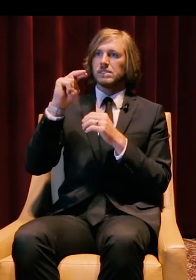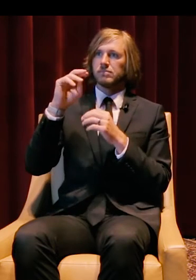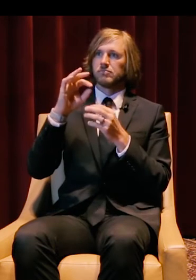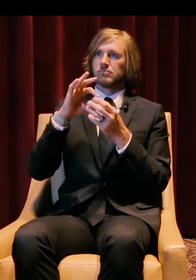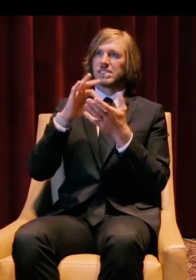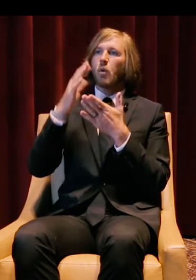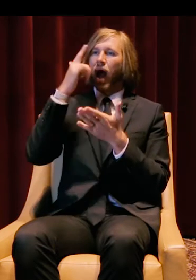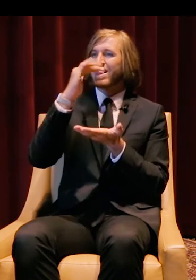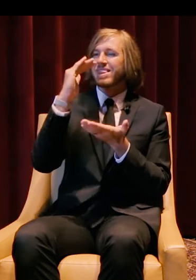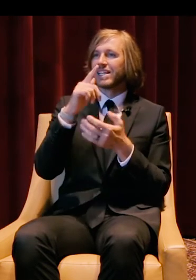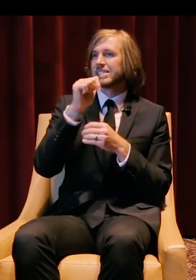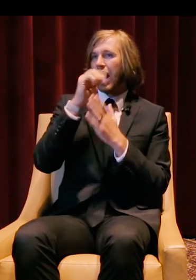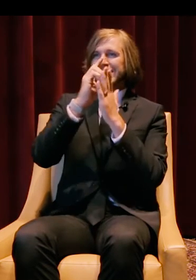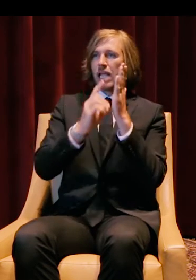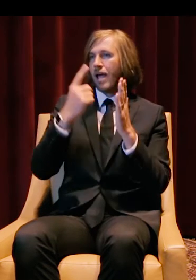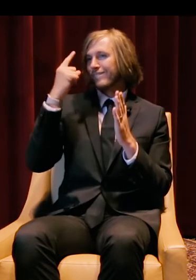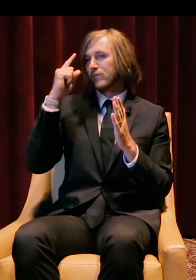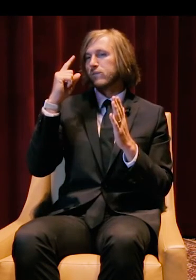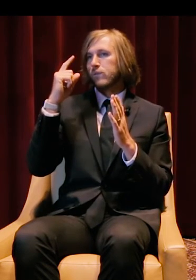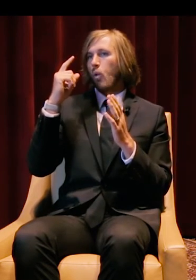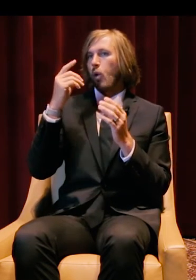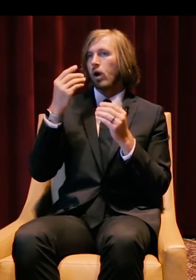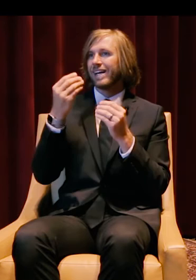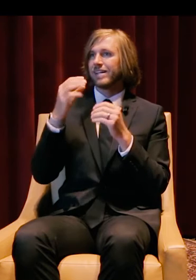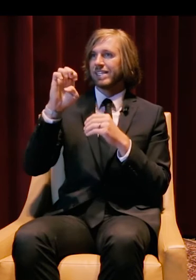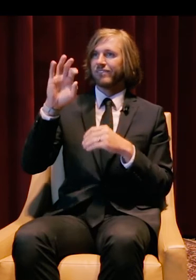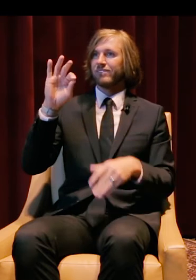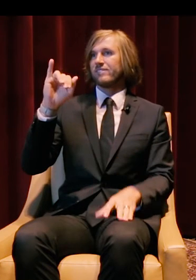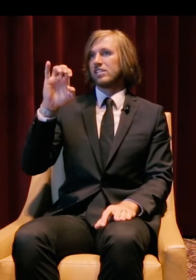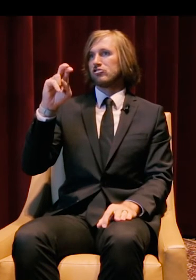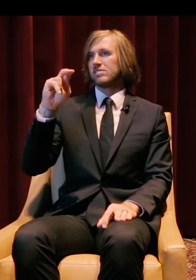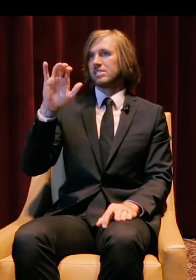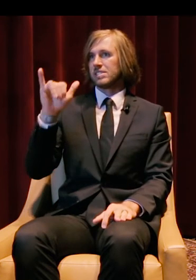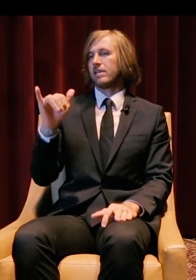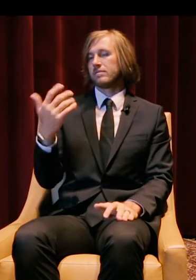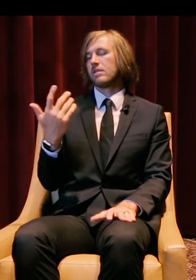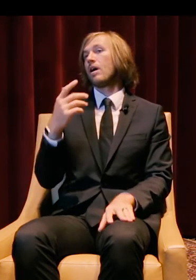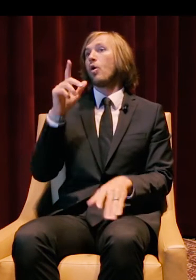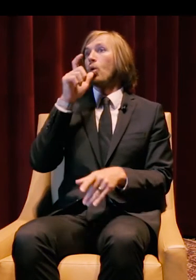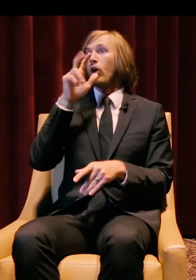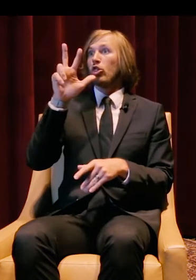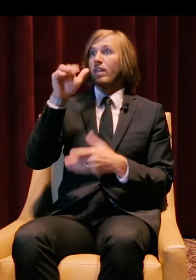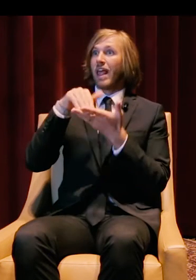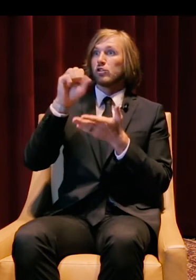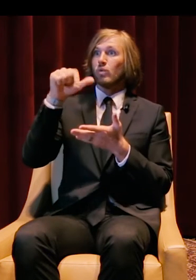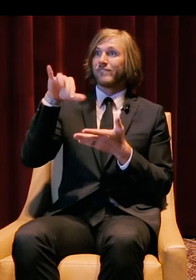because they're not designed for efficiency. Somebody with a 3,000 square foot home,